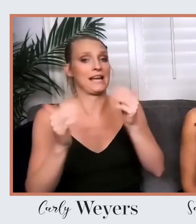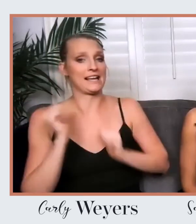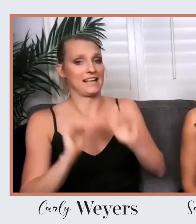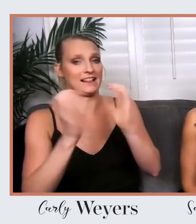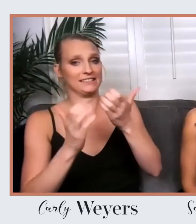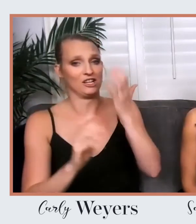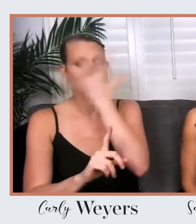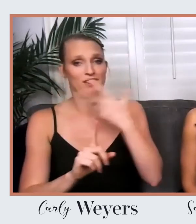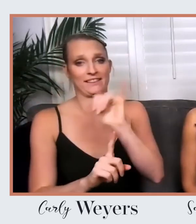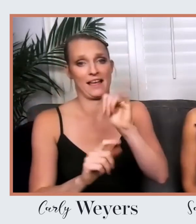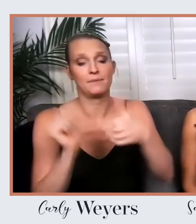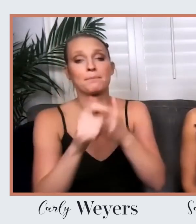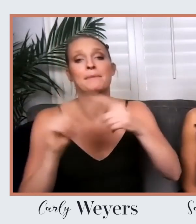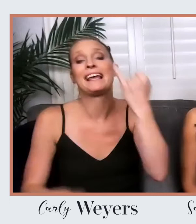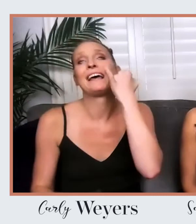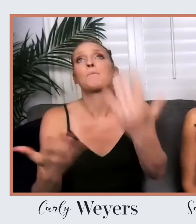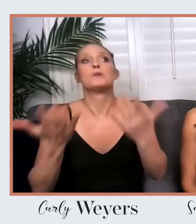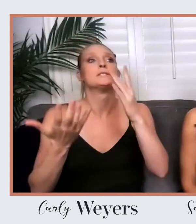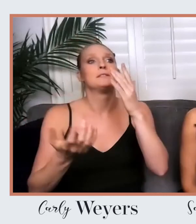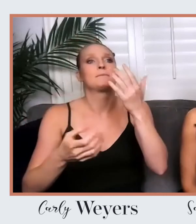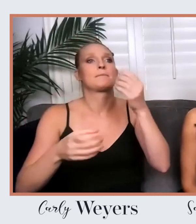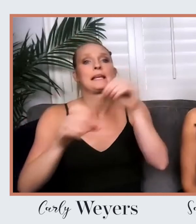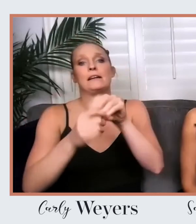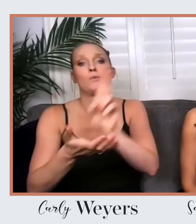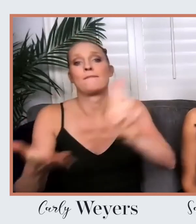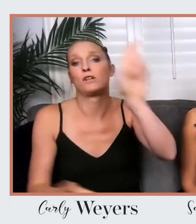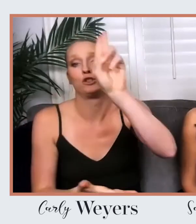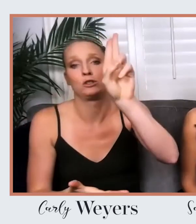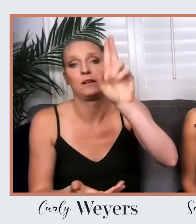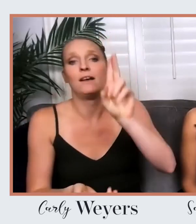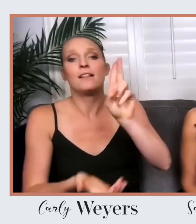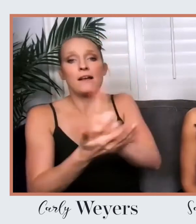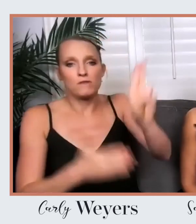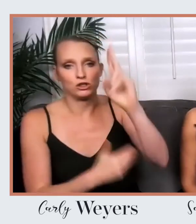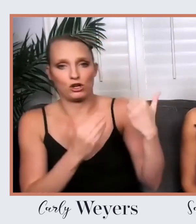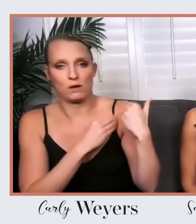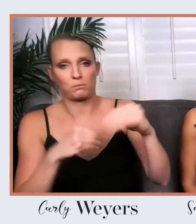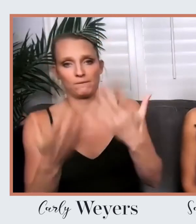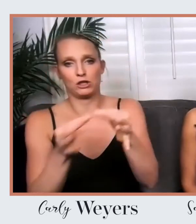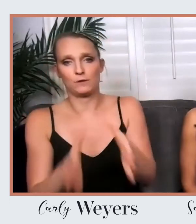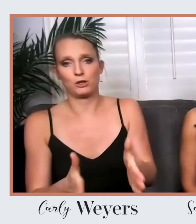So I don't, I don't know what an acting class looks like. So I suppose in a university, the university